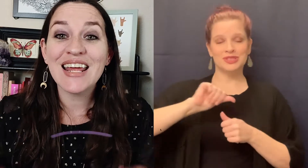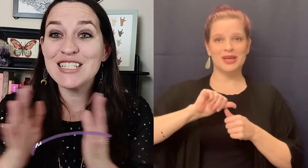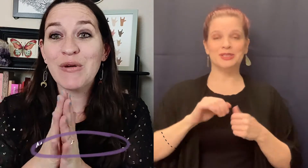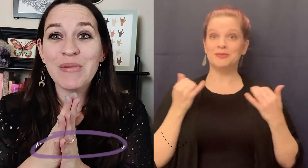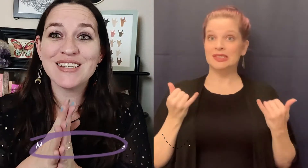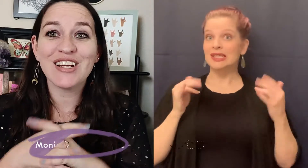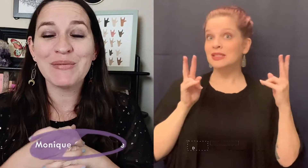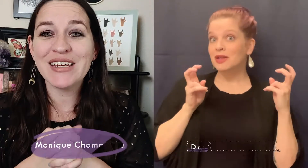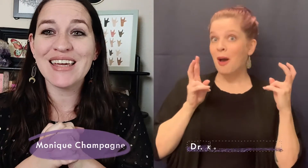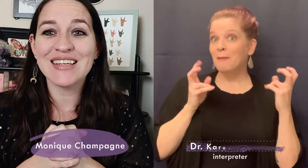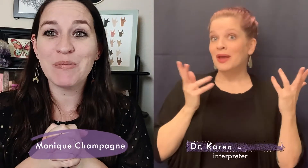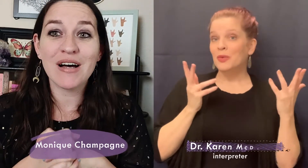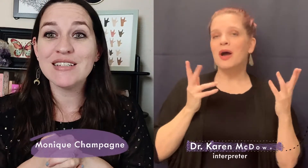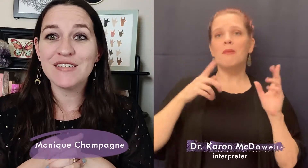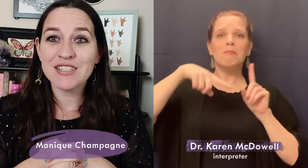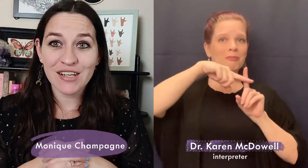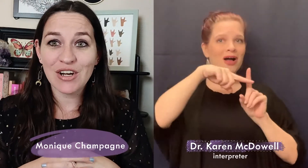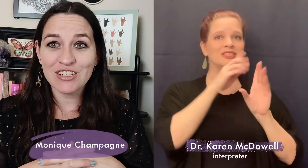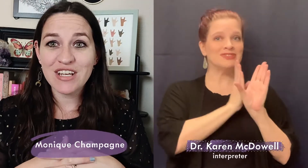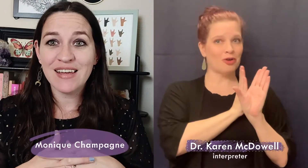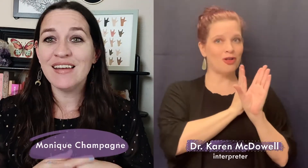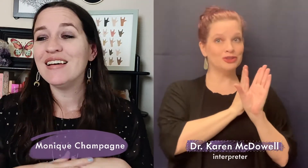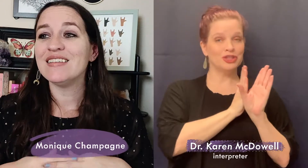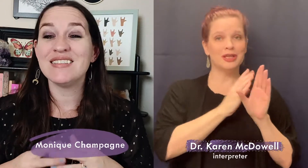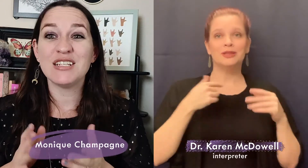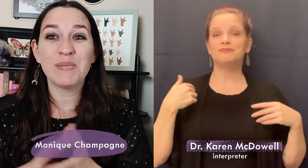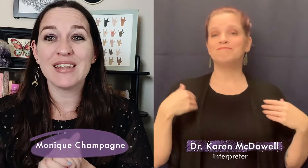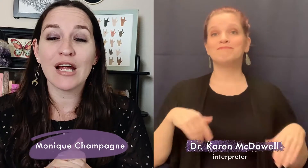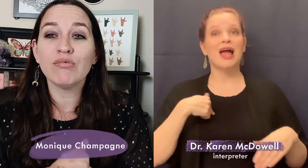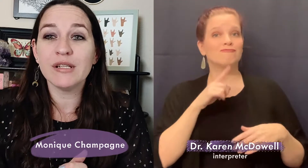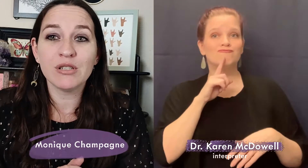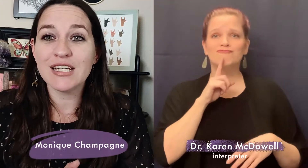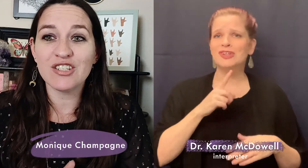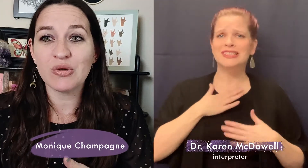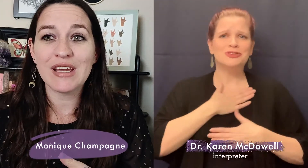Today's Small Bites topic is positive psychology. This is a topic that I really, really enjoy.